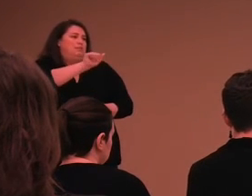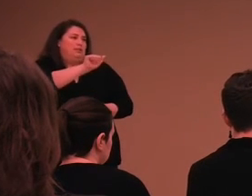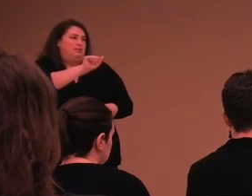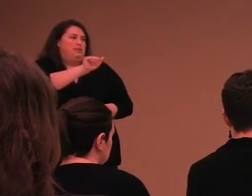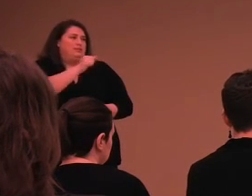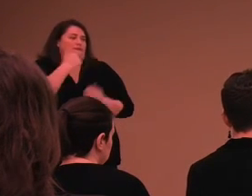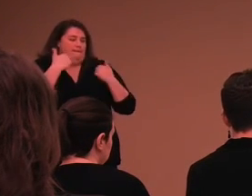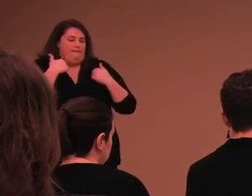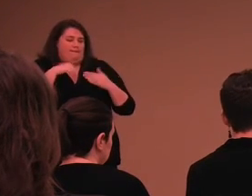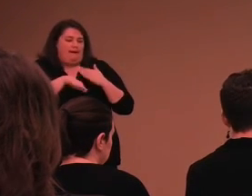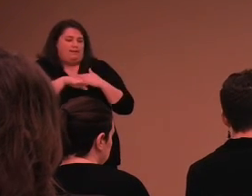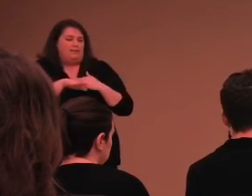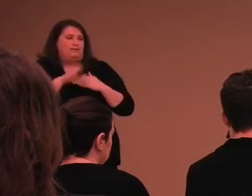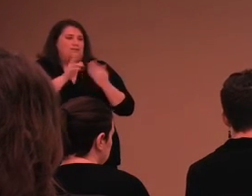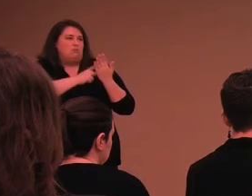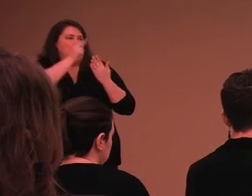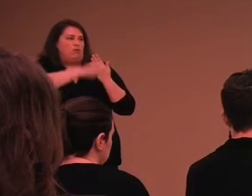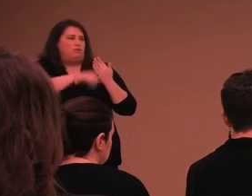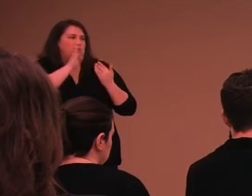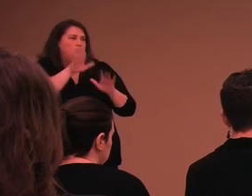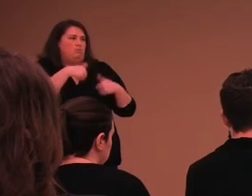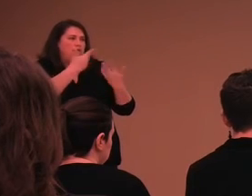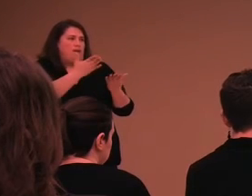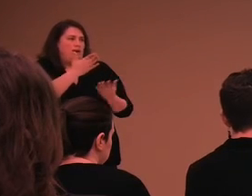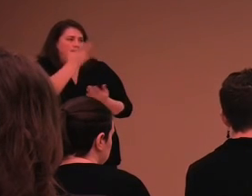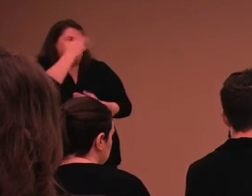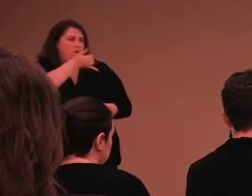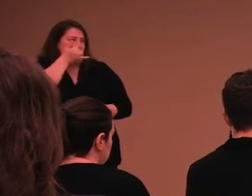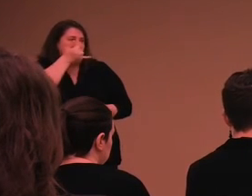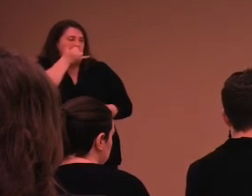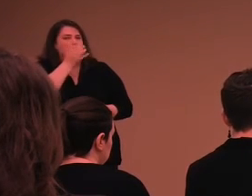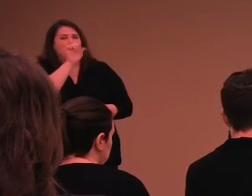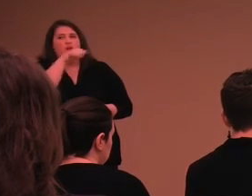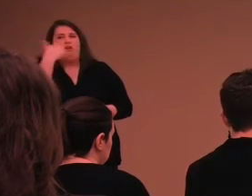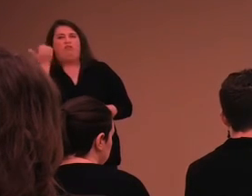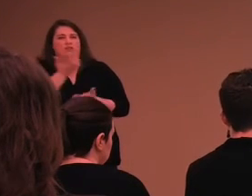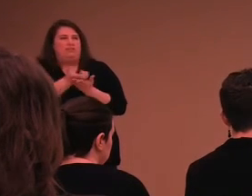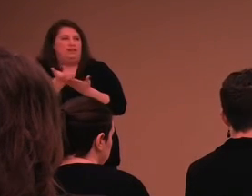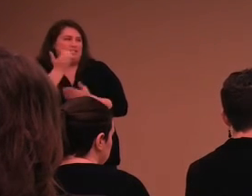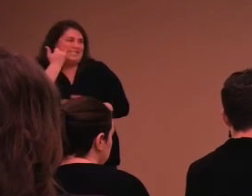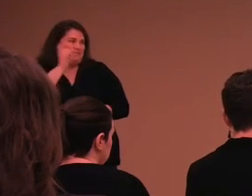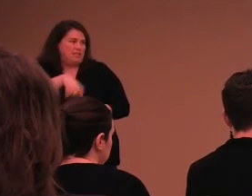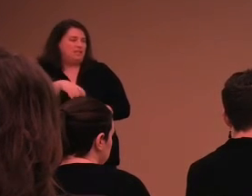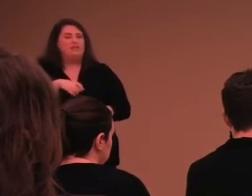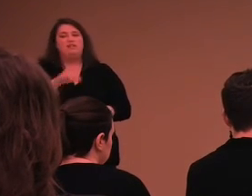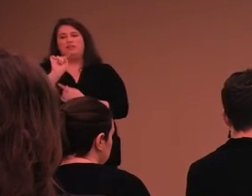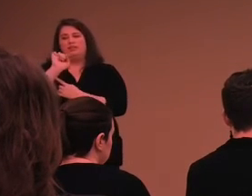Access to programs that will provide smartphones or devices if needed, there's a tap program as one example